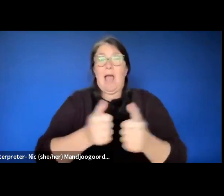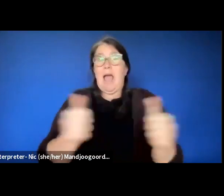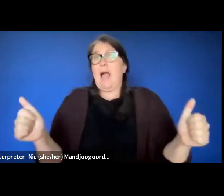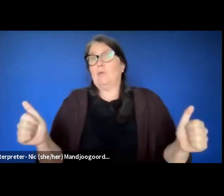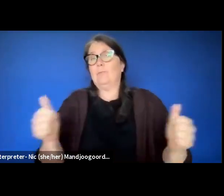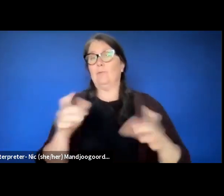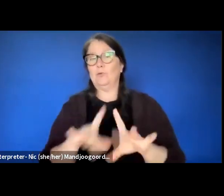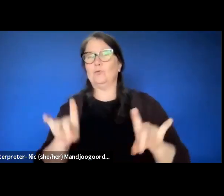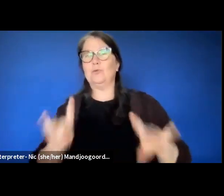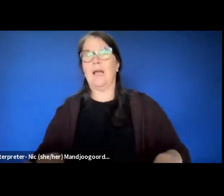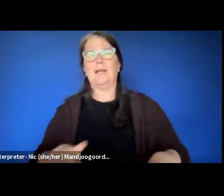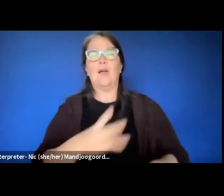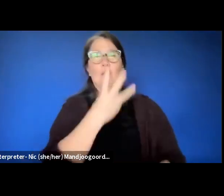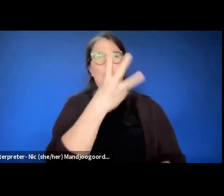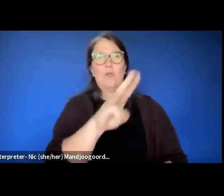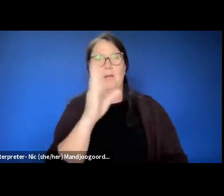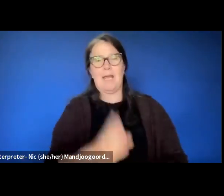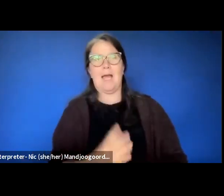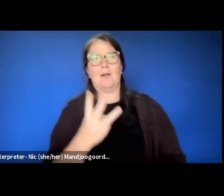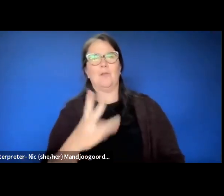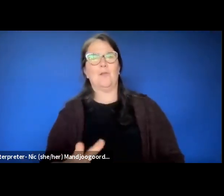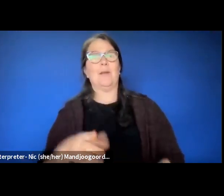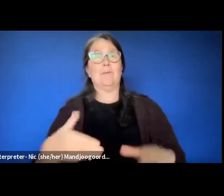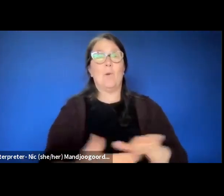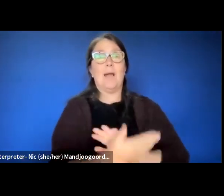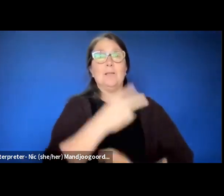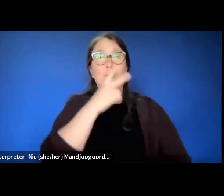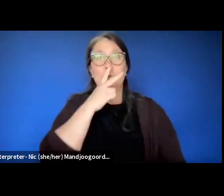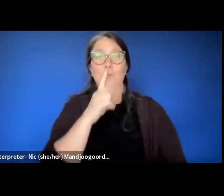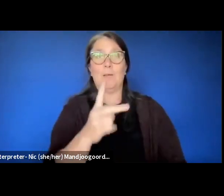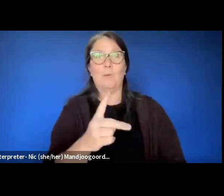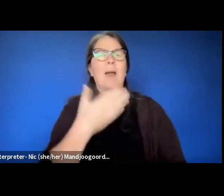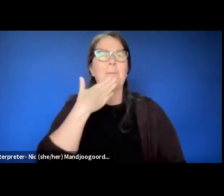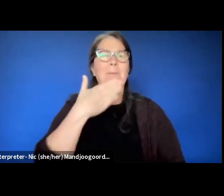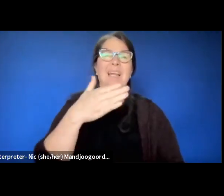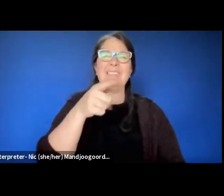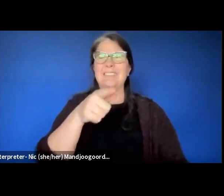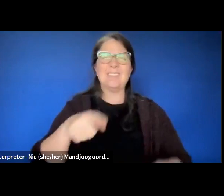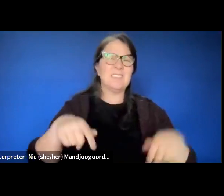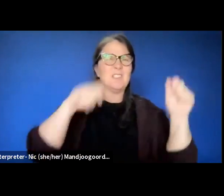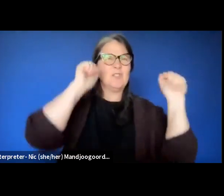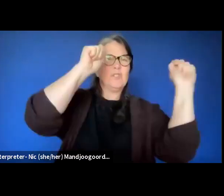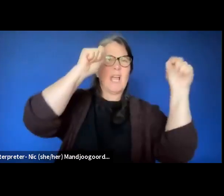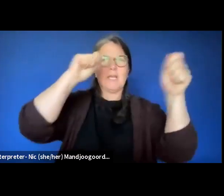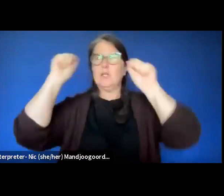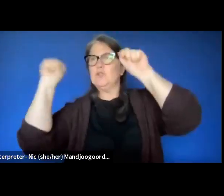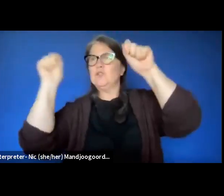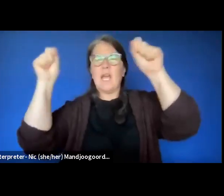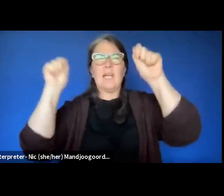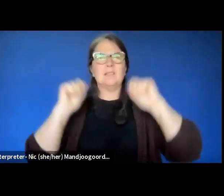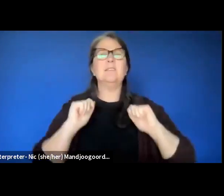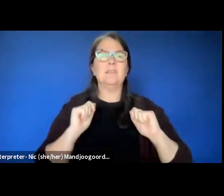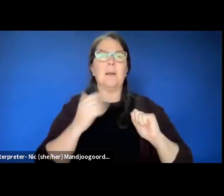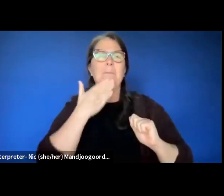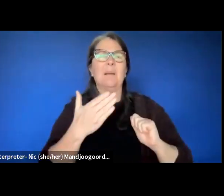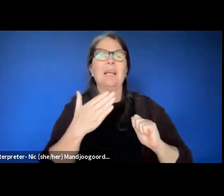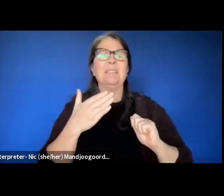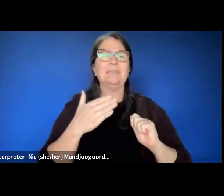That's out for Australia. 30 under 30 3232 2021, another 3232 2021, another round of virtual applause, shake your hand virtual applause shaky rainbow flag. shaky shaky tinsel things get your